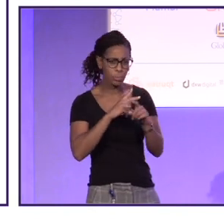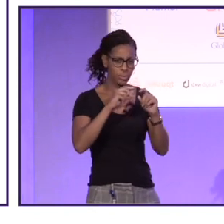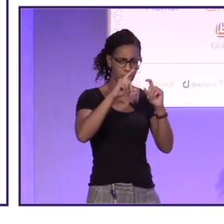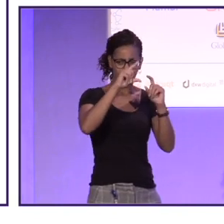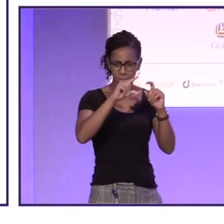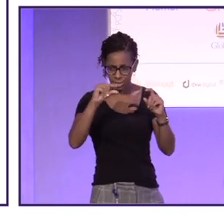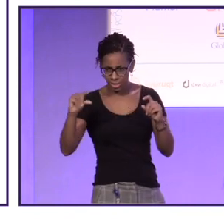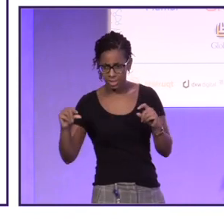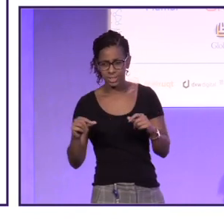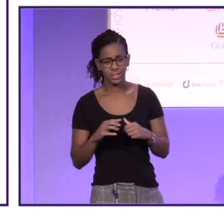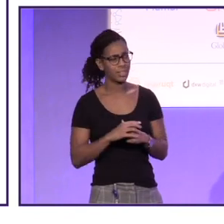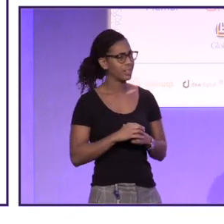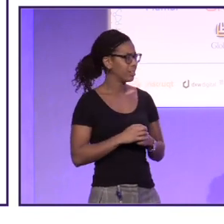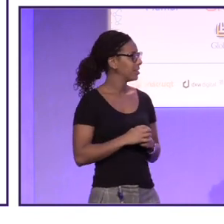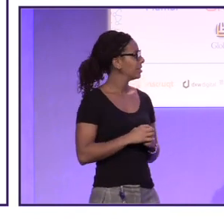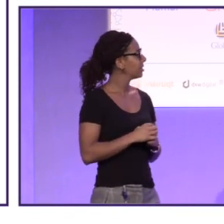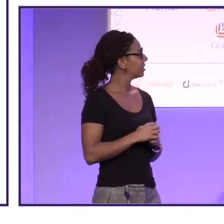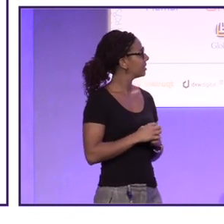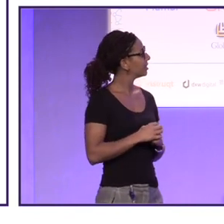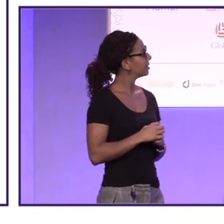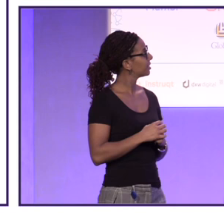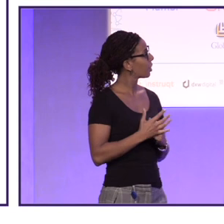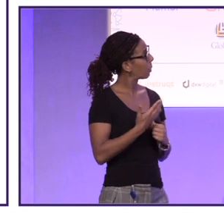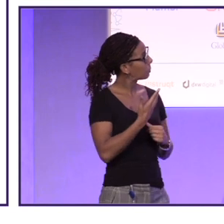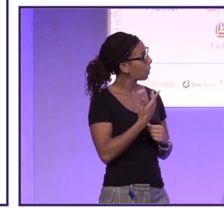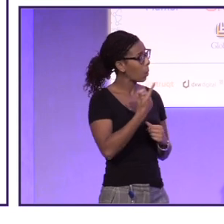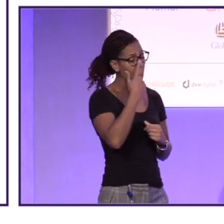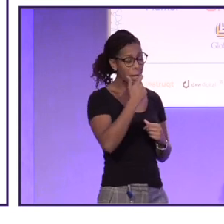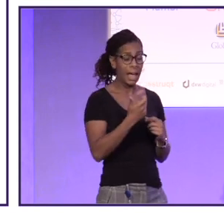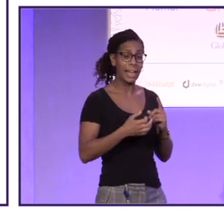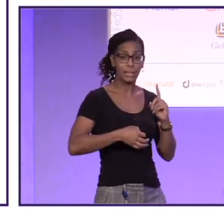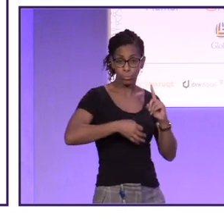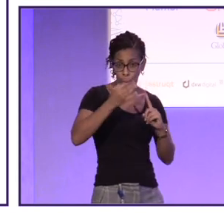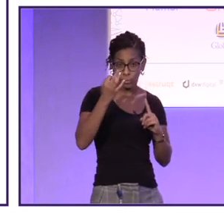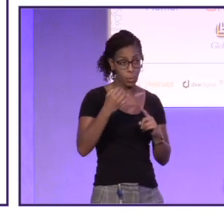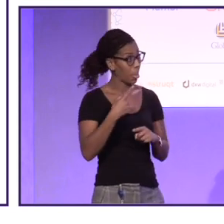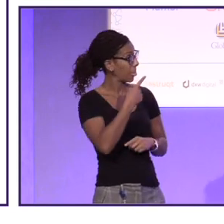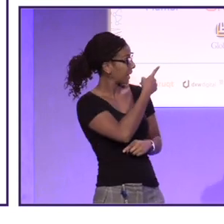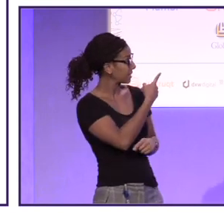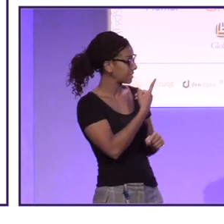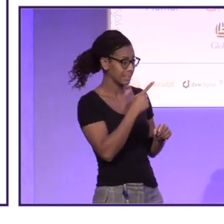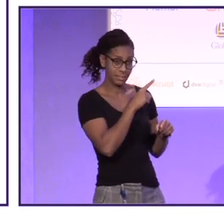We could improve on this. This is an attempt to improve on INI that's